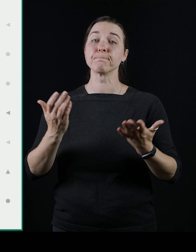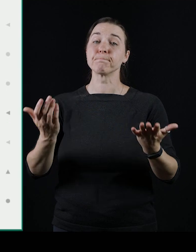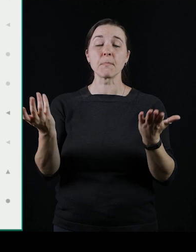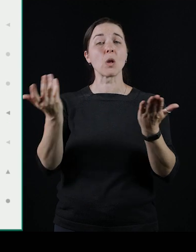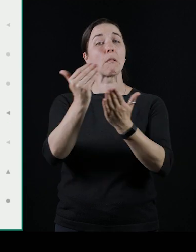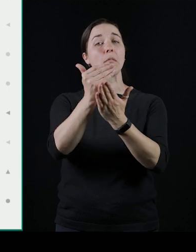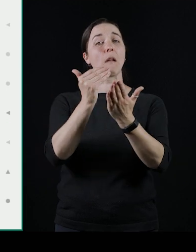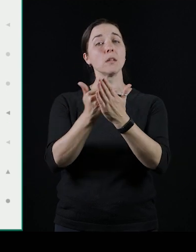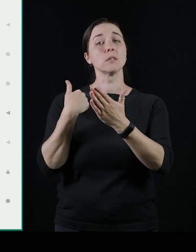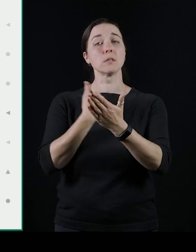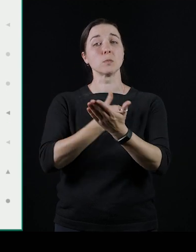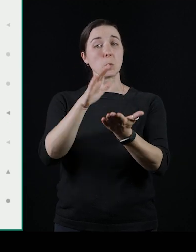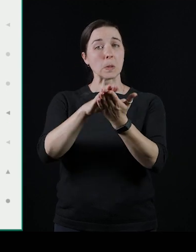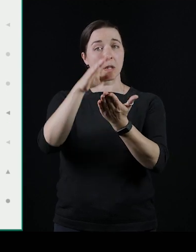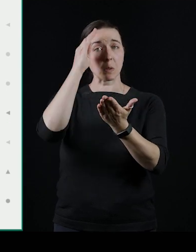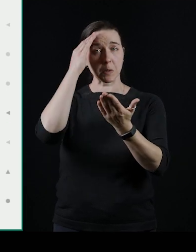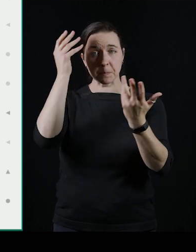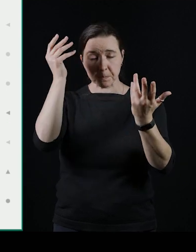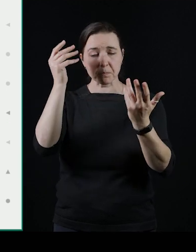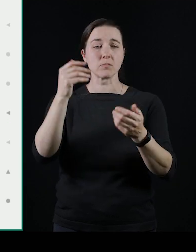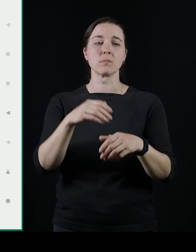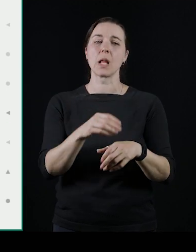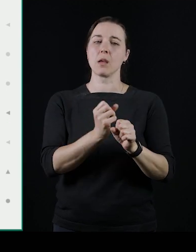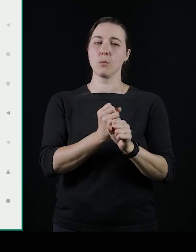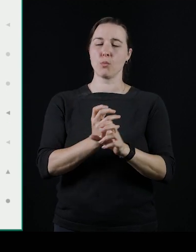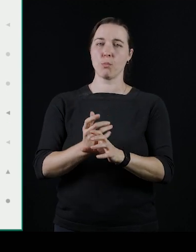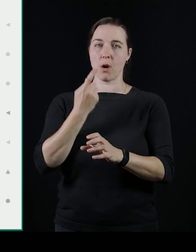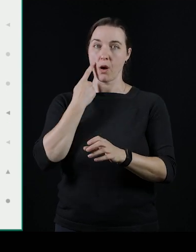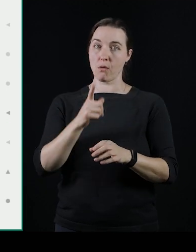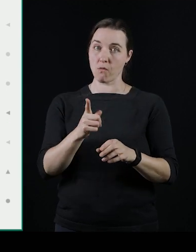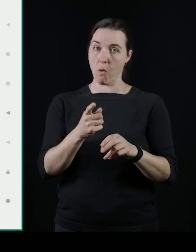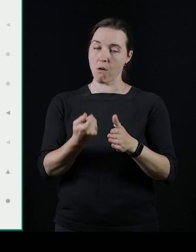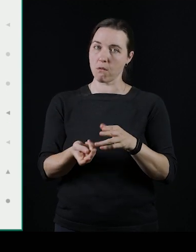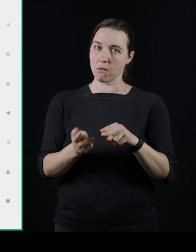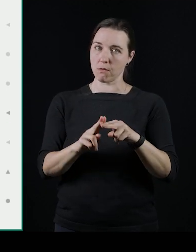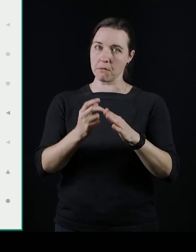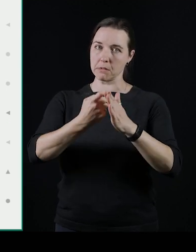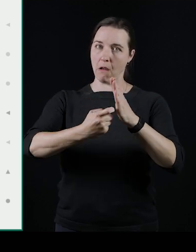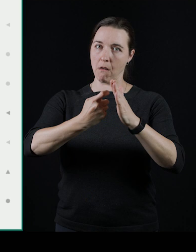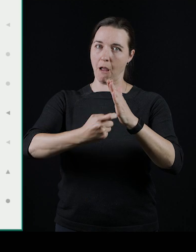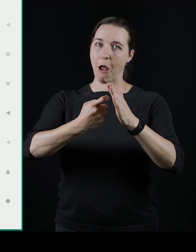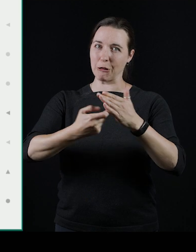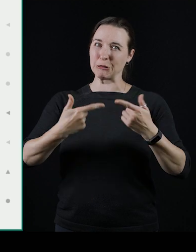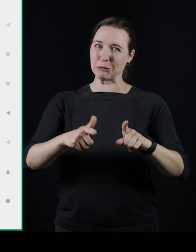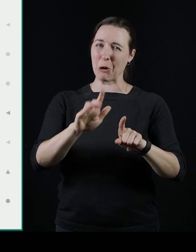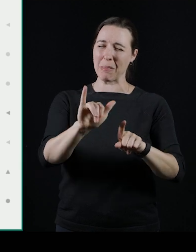So what are some of the lessons we learned? Be prepared for increased costs during your migration period